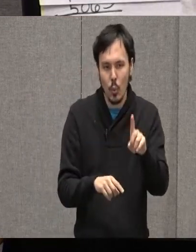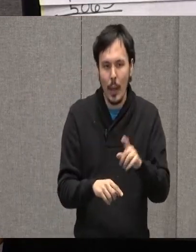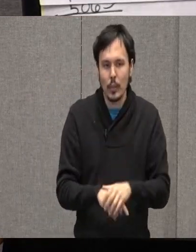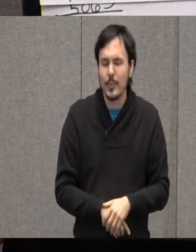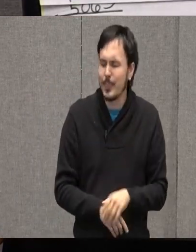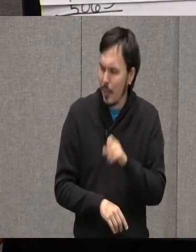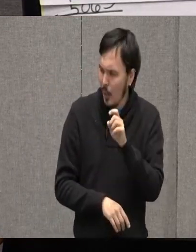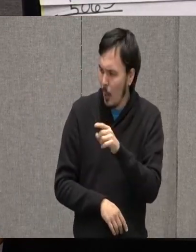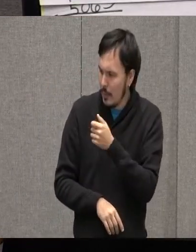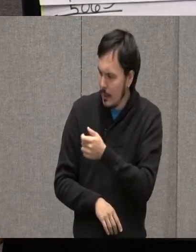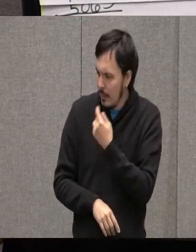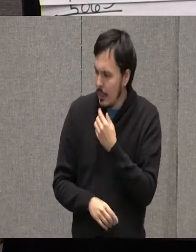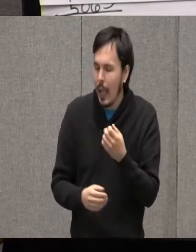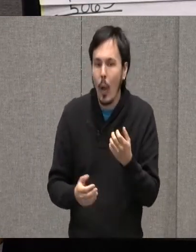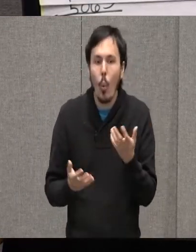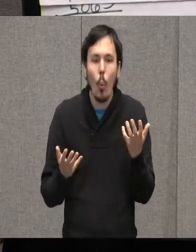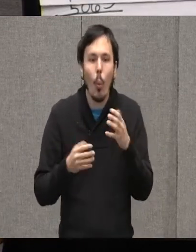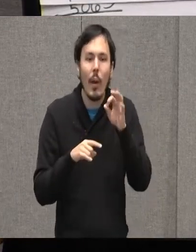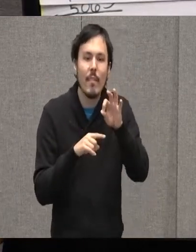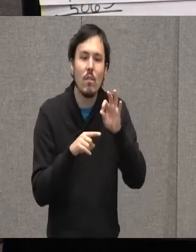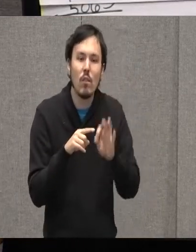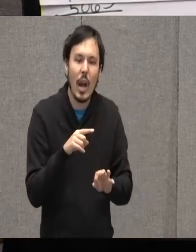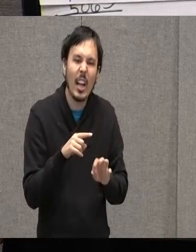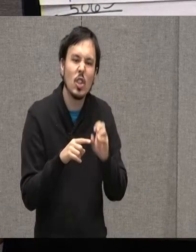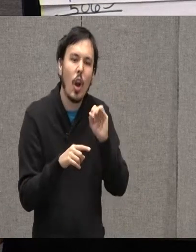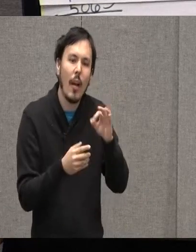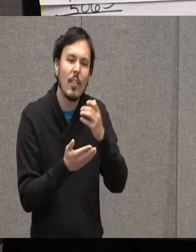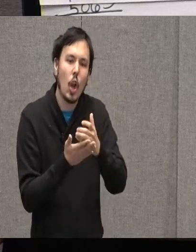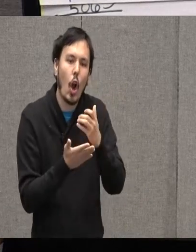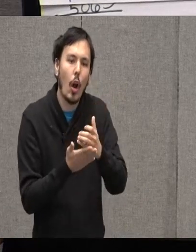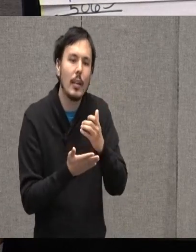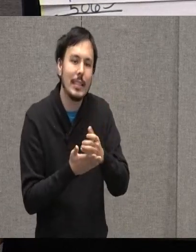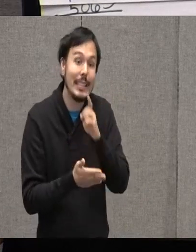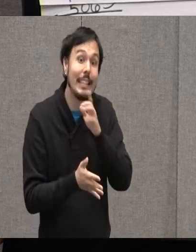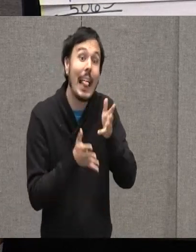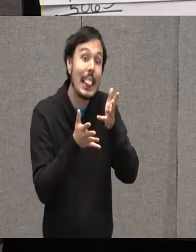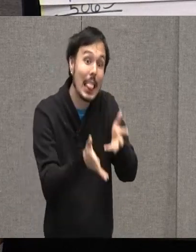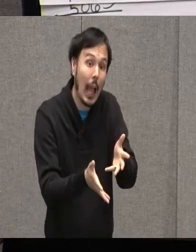What fraction of the carton of cat milk is left over?